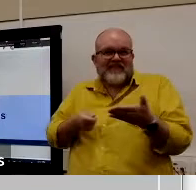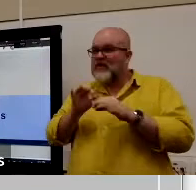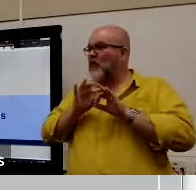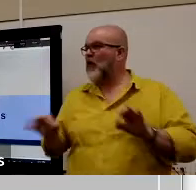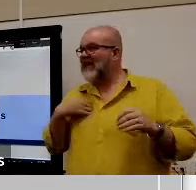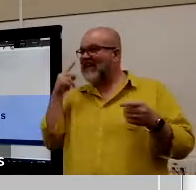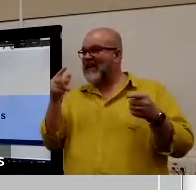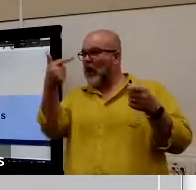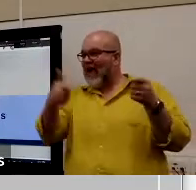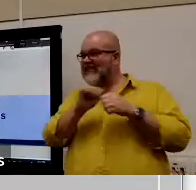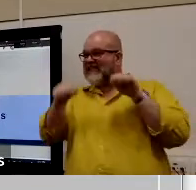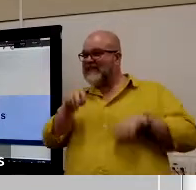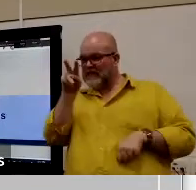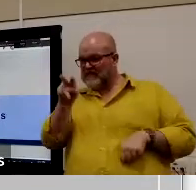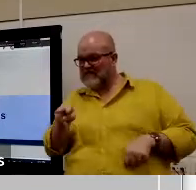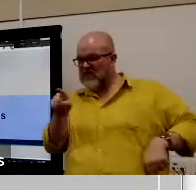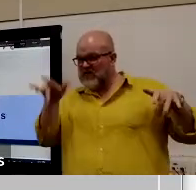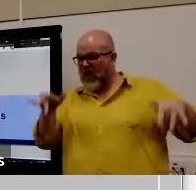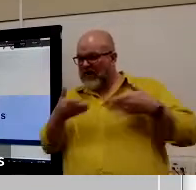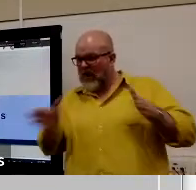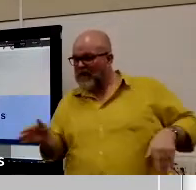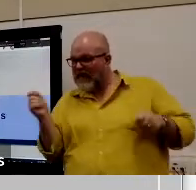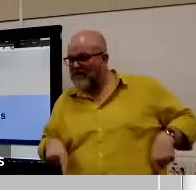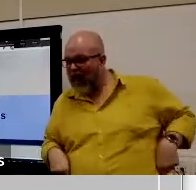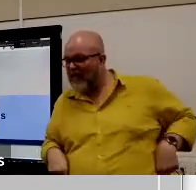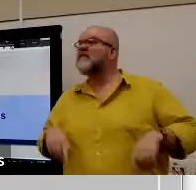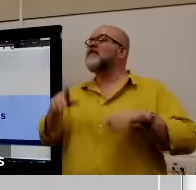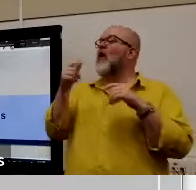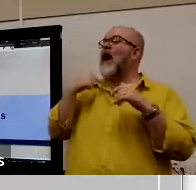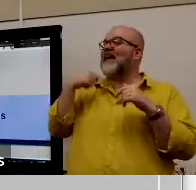I can see that list and i think you have not opened that yet.